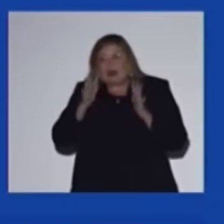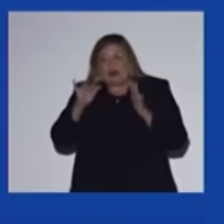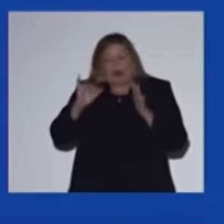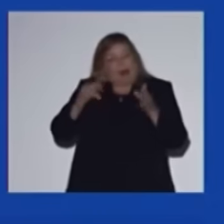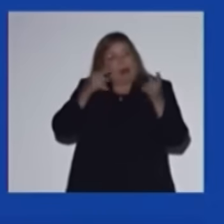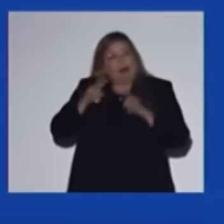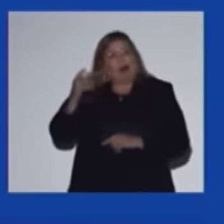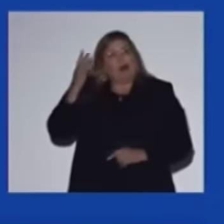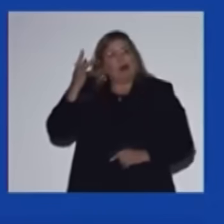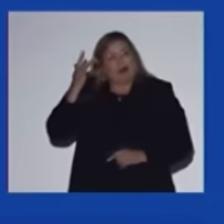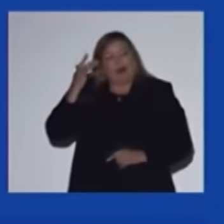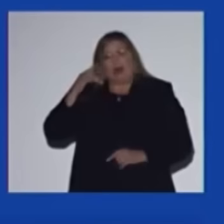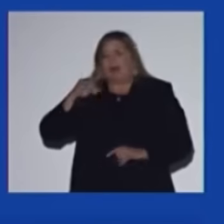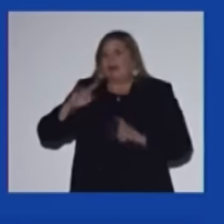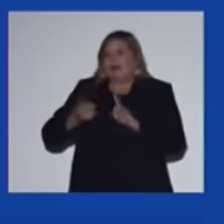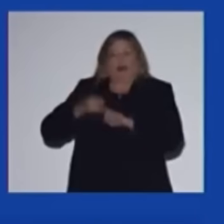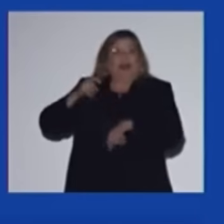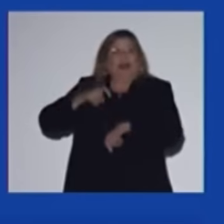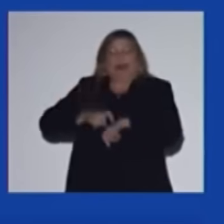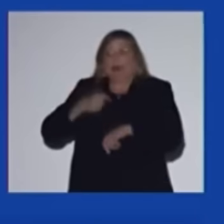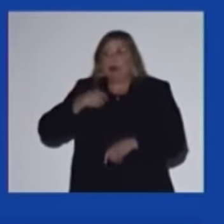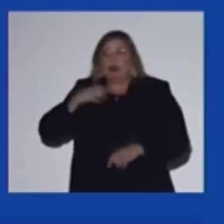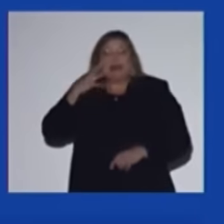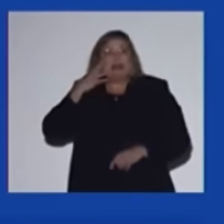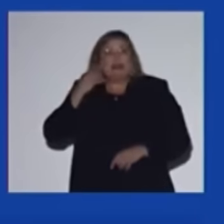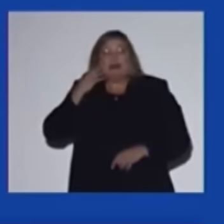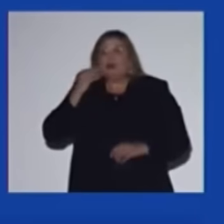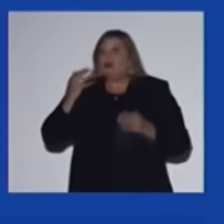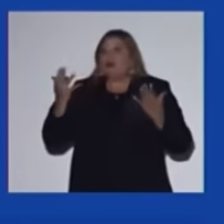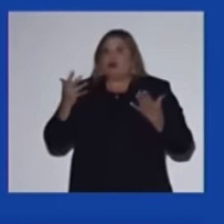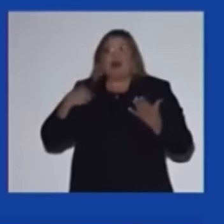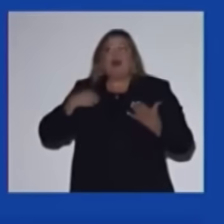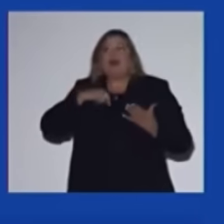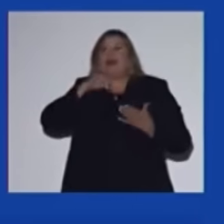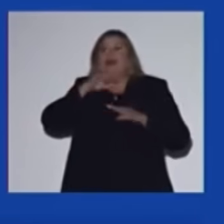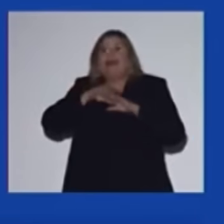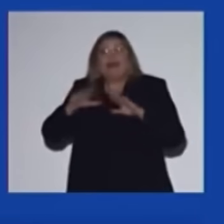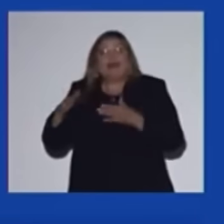modern history in the state. We didn't collect taxes in April of last year.